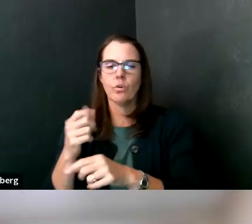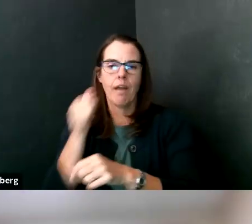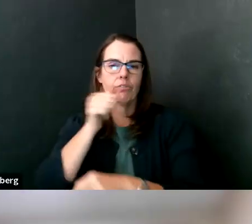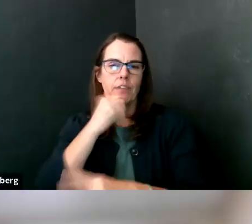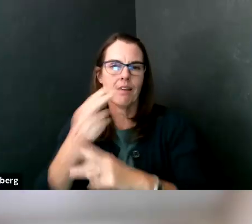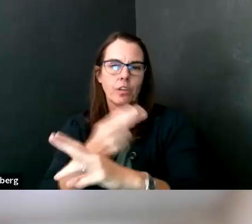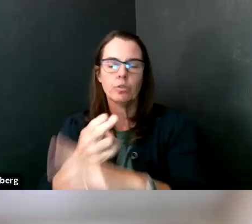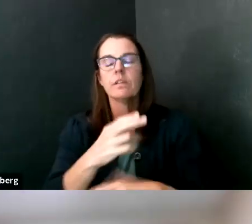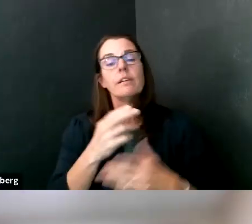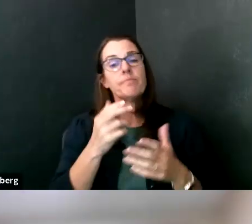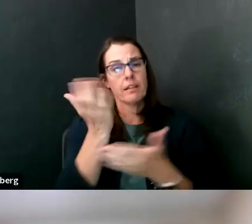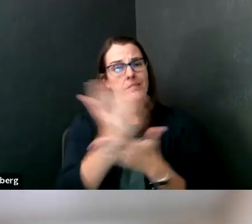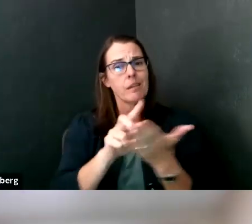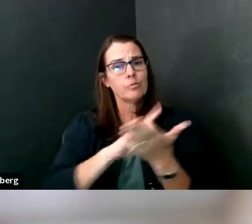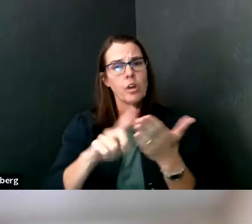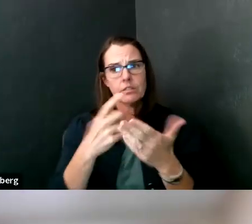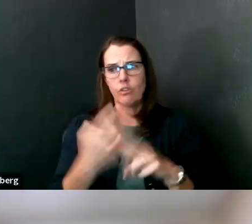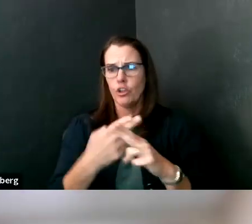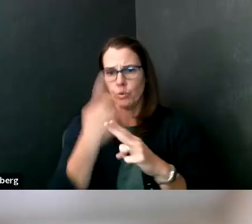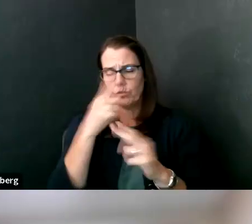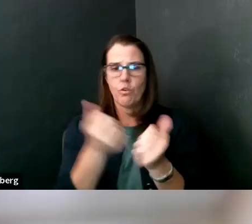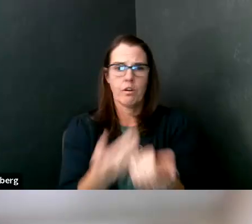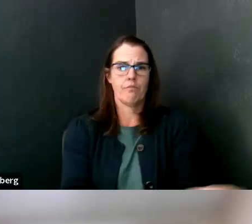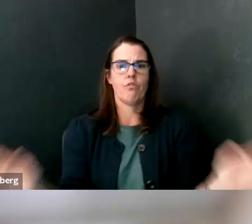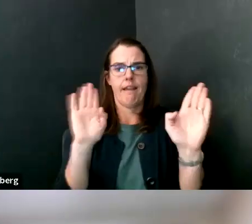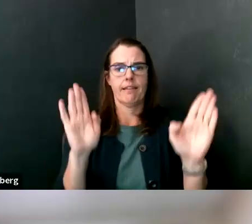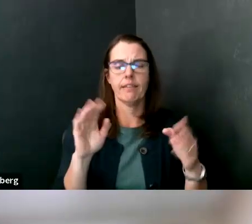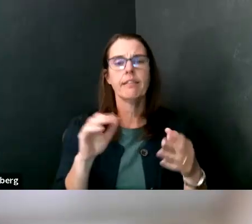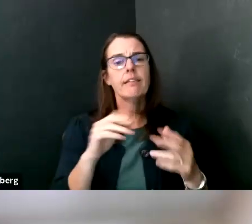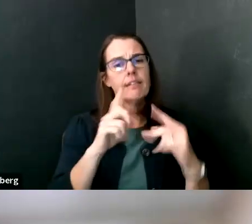condition in one kind of patient. Their value to patients, to doctors, and to the health system,